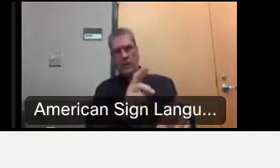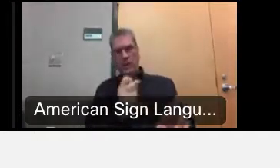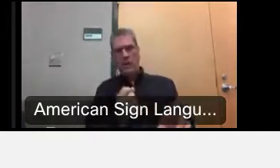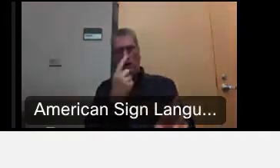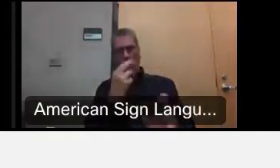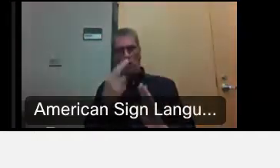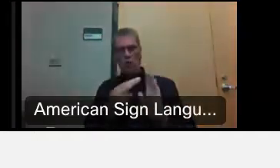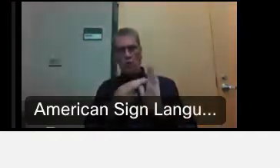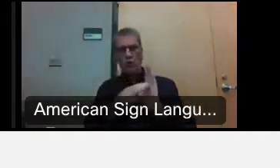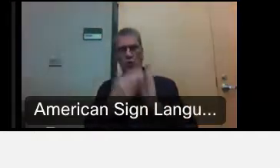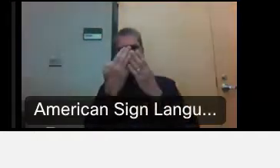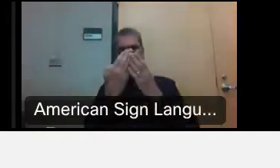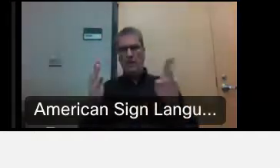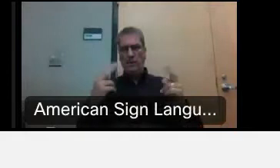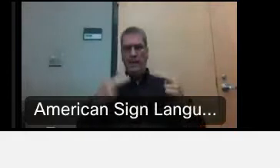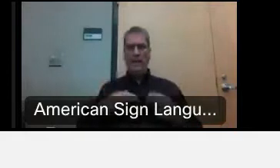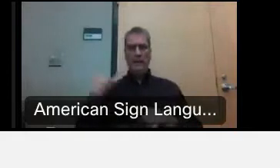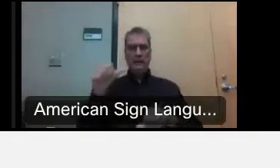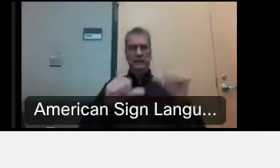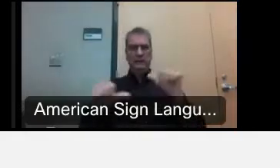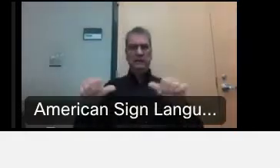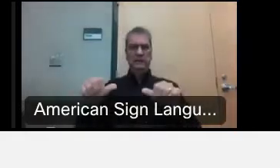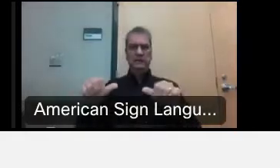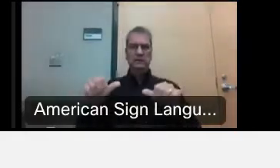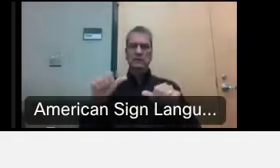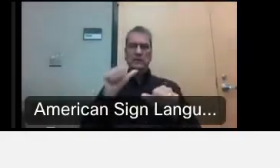of public health science in a way that they hadn't had before and it was their job to